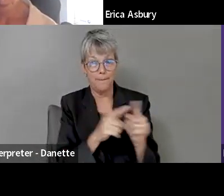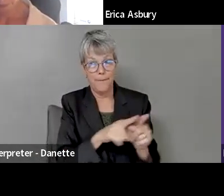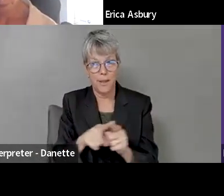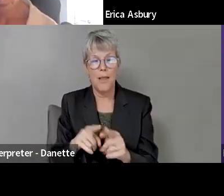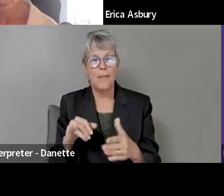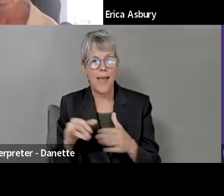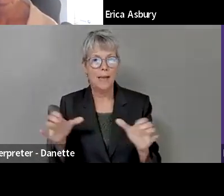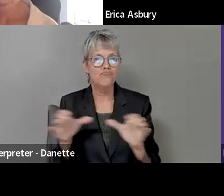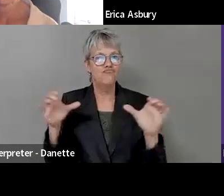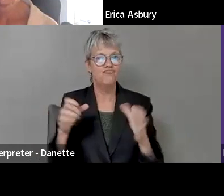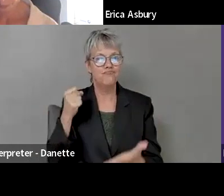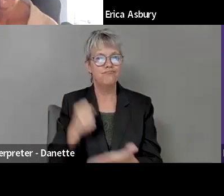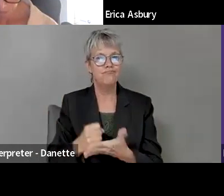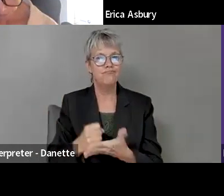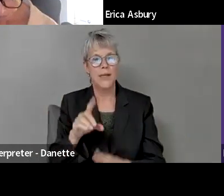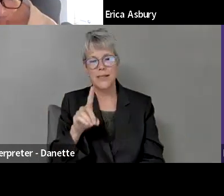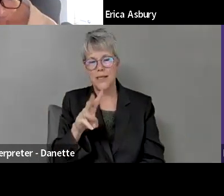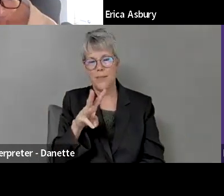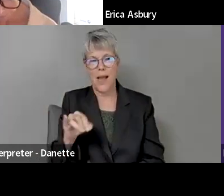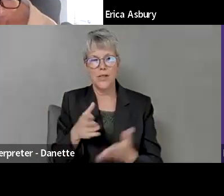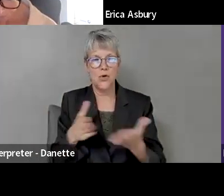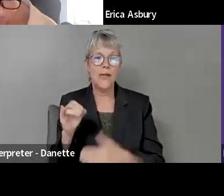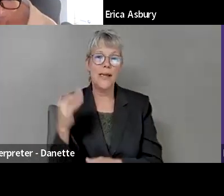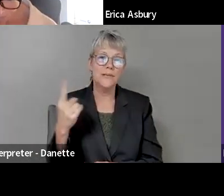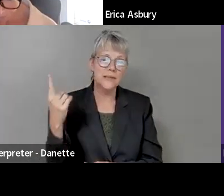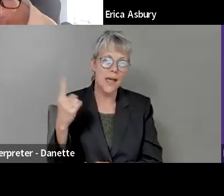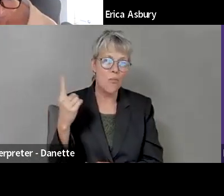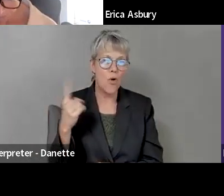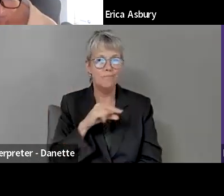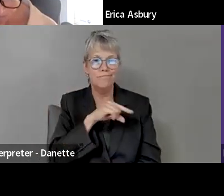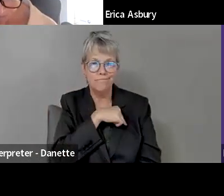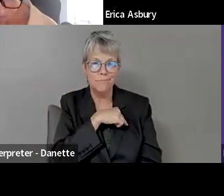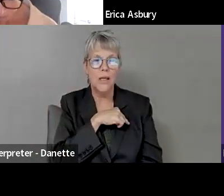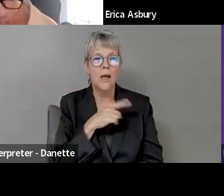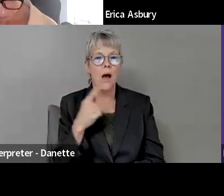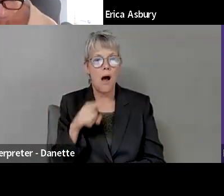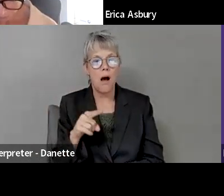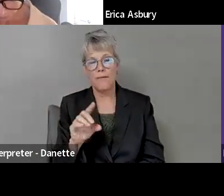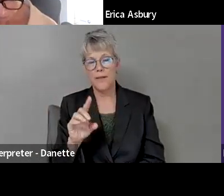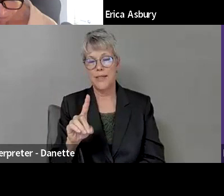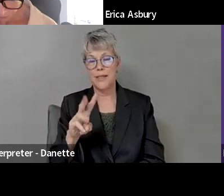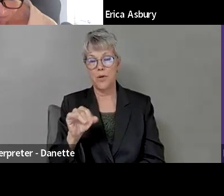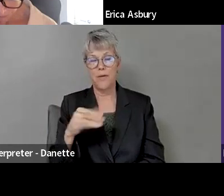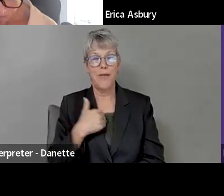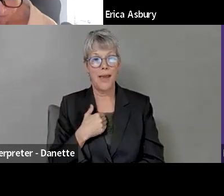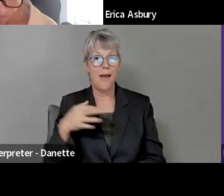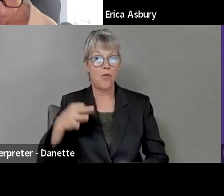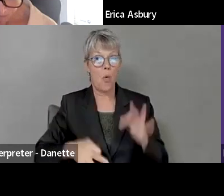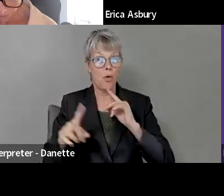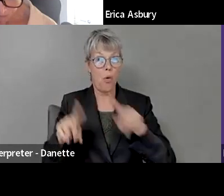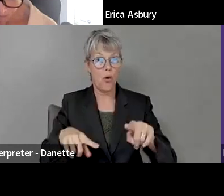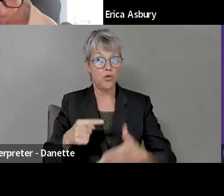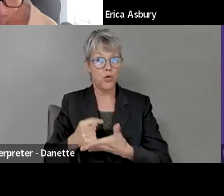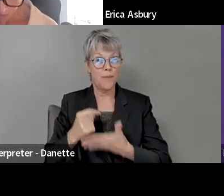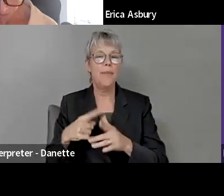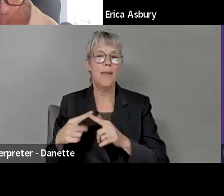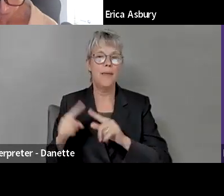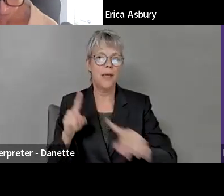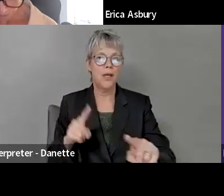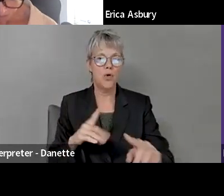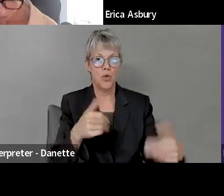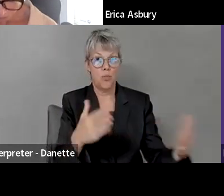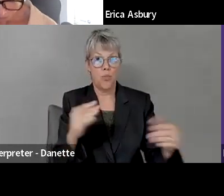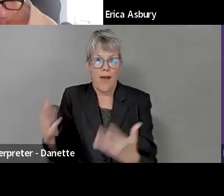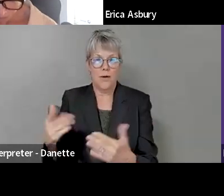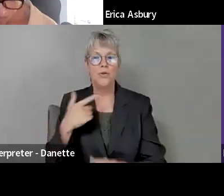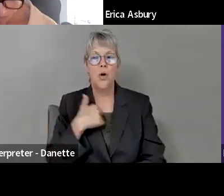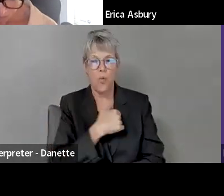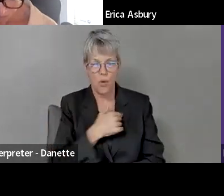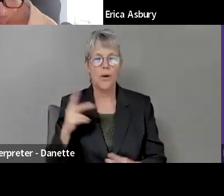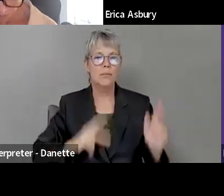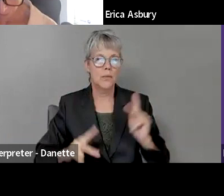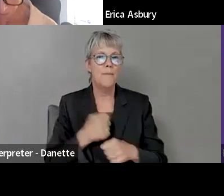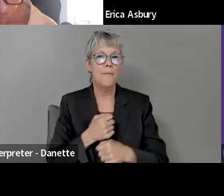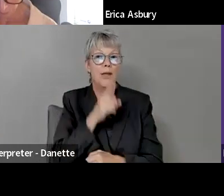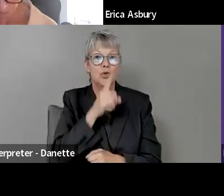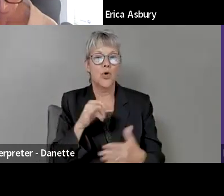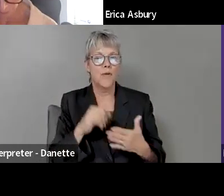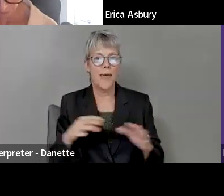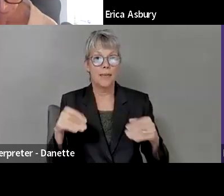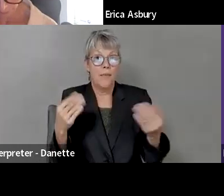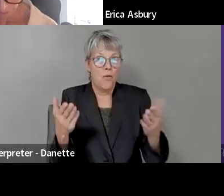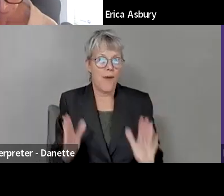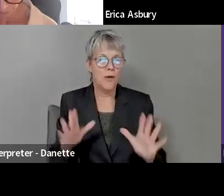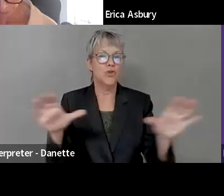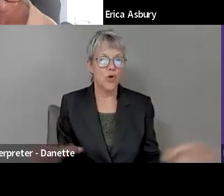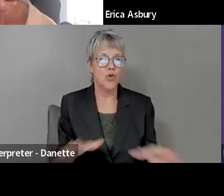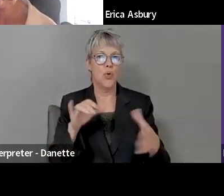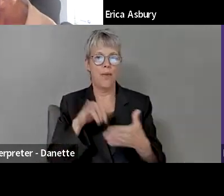Matt Herr (they): riders that you do dwi services. So if someone gets convicted of a dwi and they have, like court, ordered treatment, they go to certain providers, and we are the ones who make sure that those providers are doing that work within.